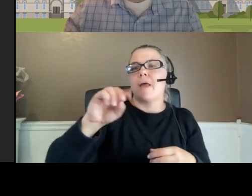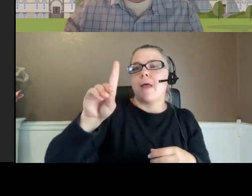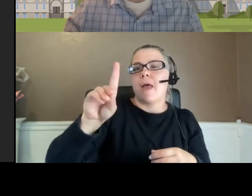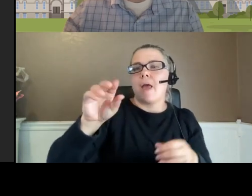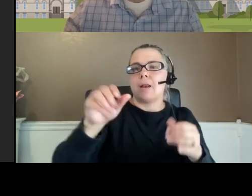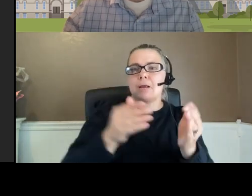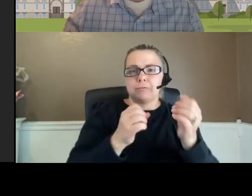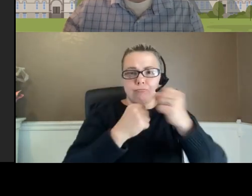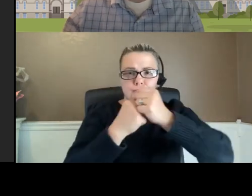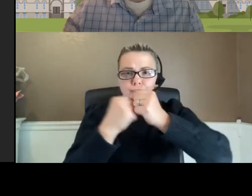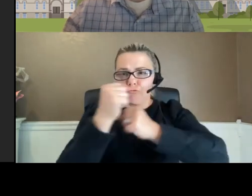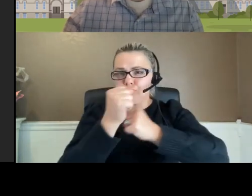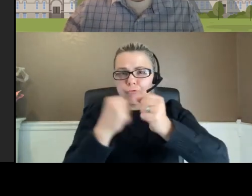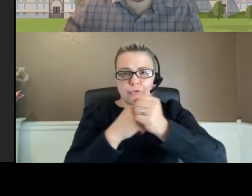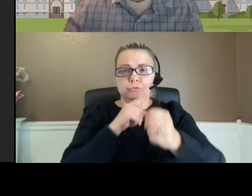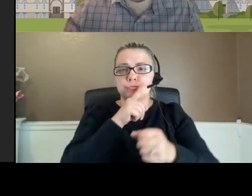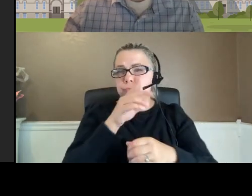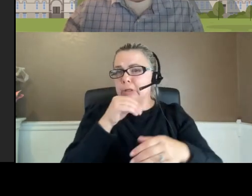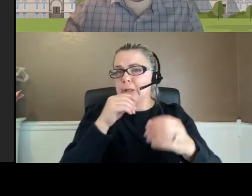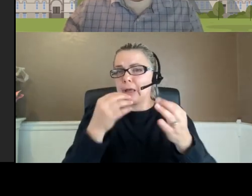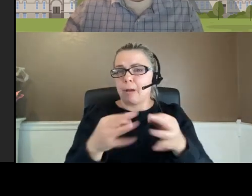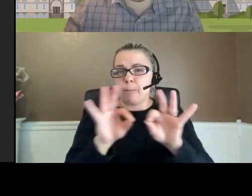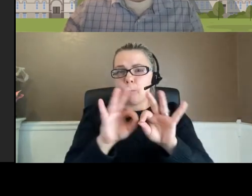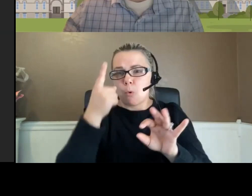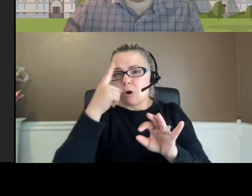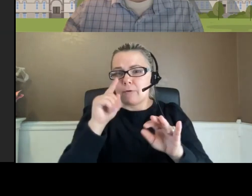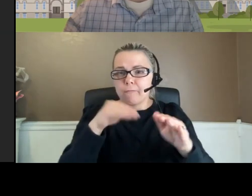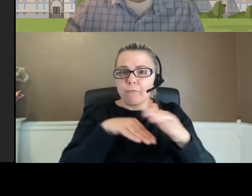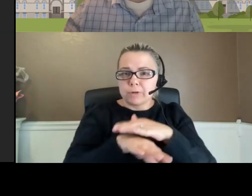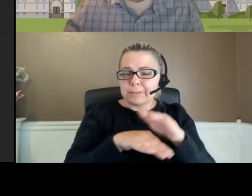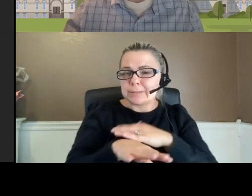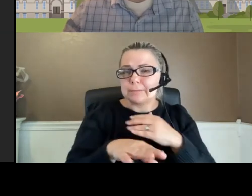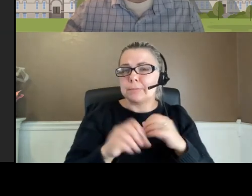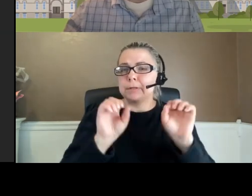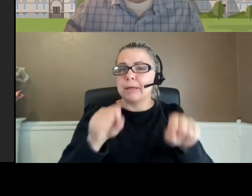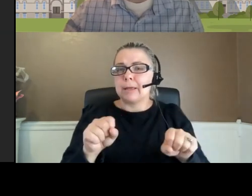accessibility. And you could use a screen reader to do that. In JAWS you can hit the R key, NVDA